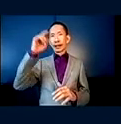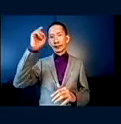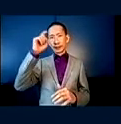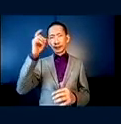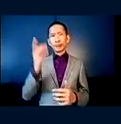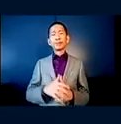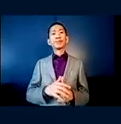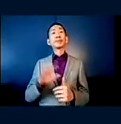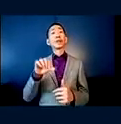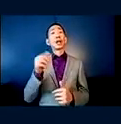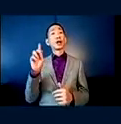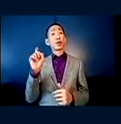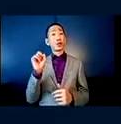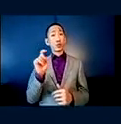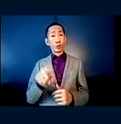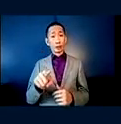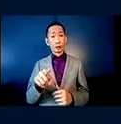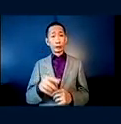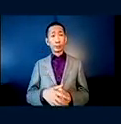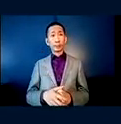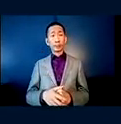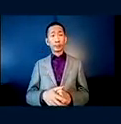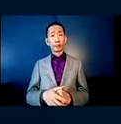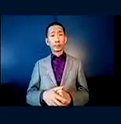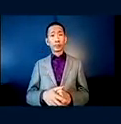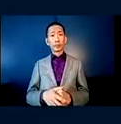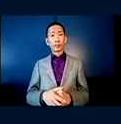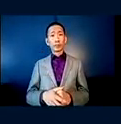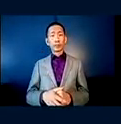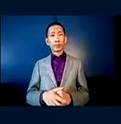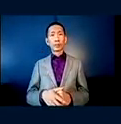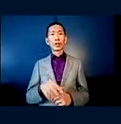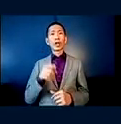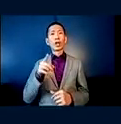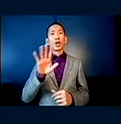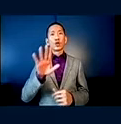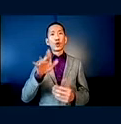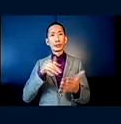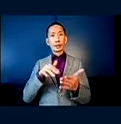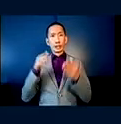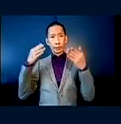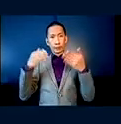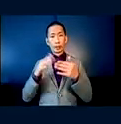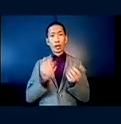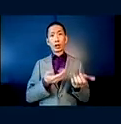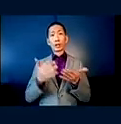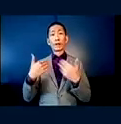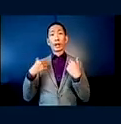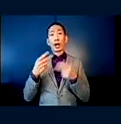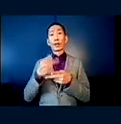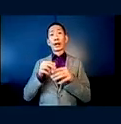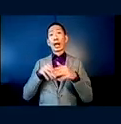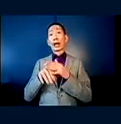THANK YOU FOR THE INSIGHT. ANOTHER QUESTION IS ASKING, SAYING YOUR STUDIES FOCUS ON